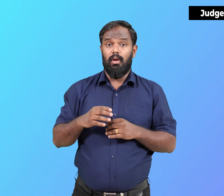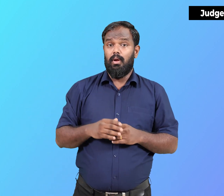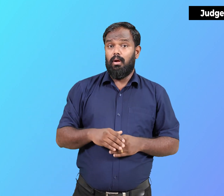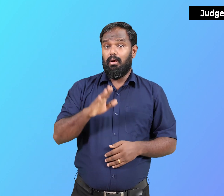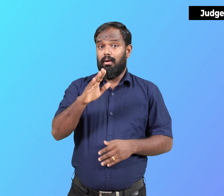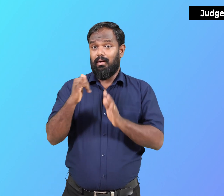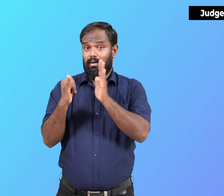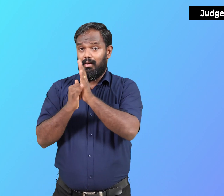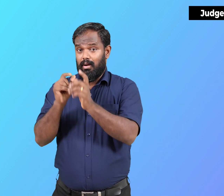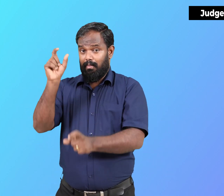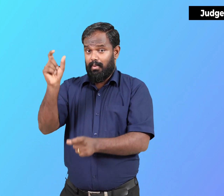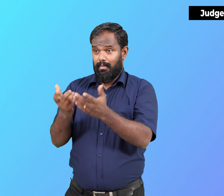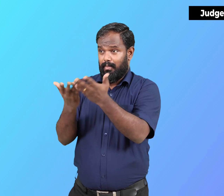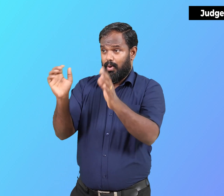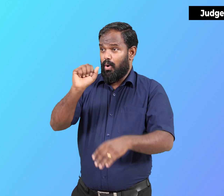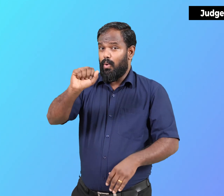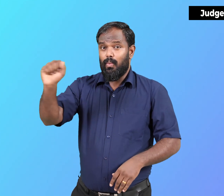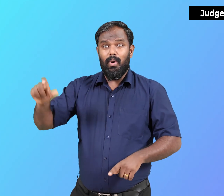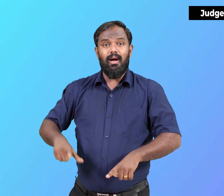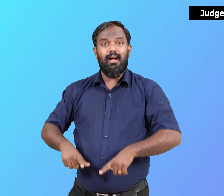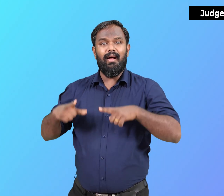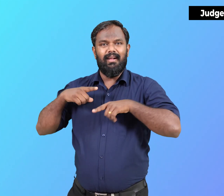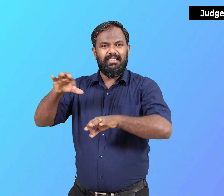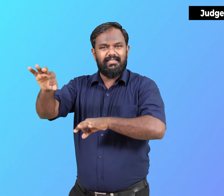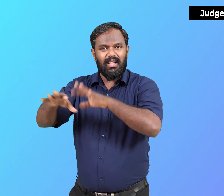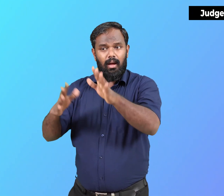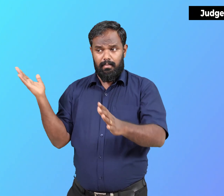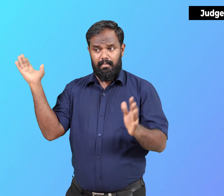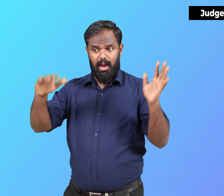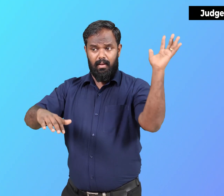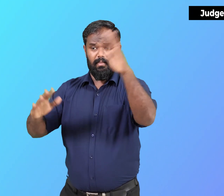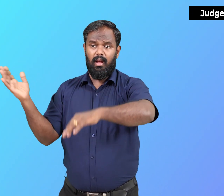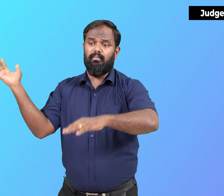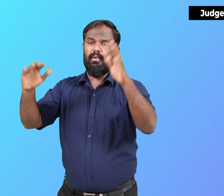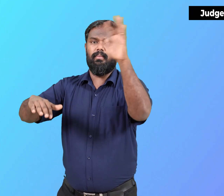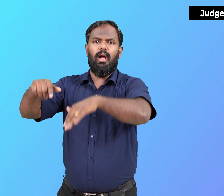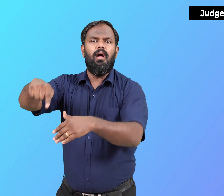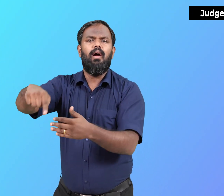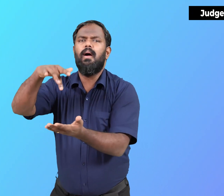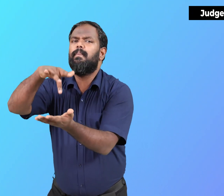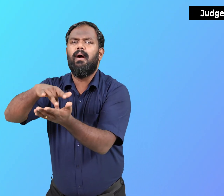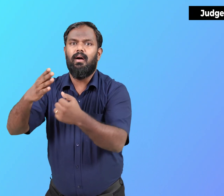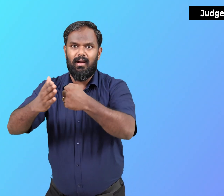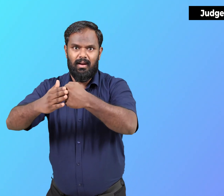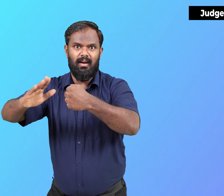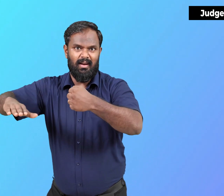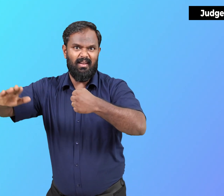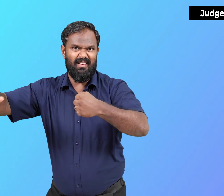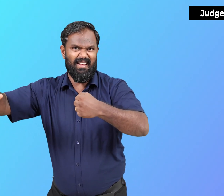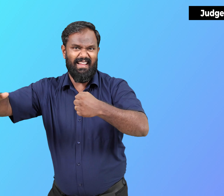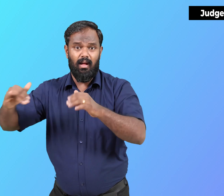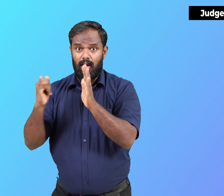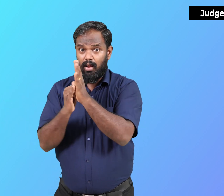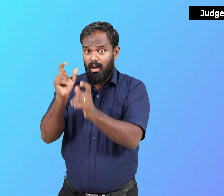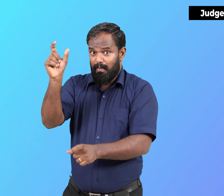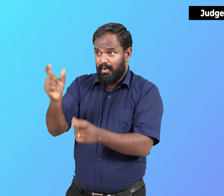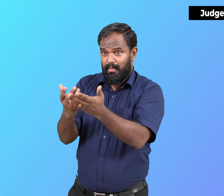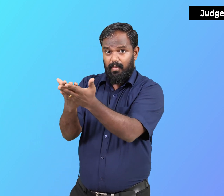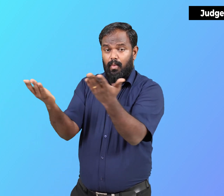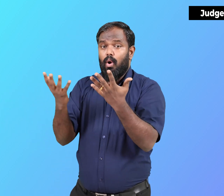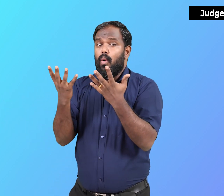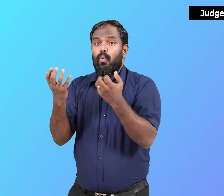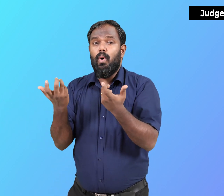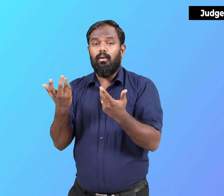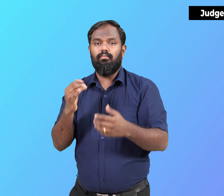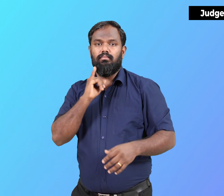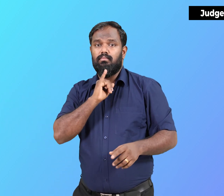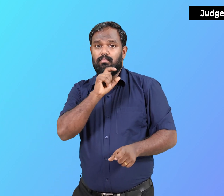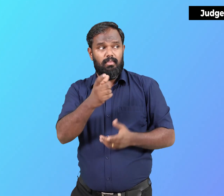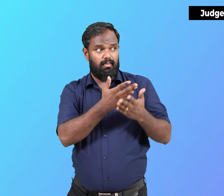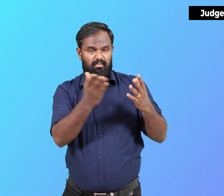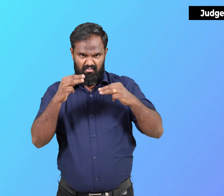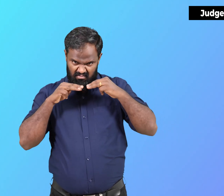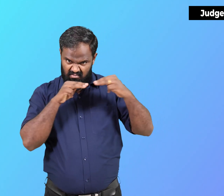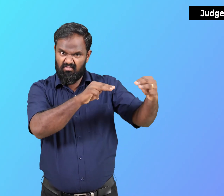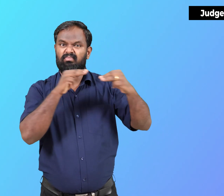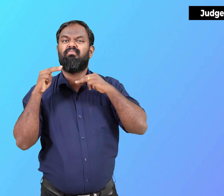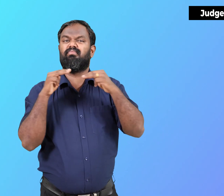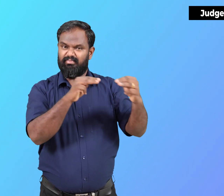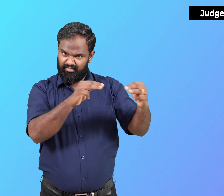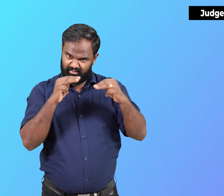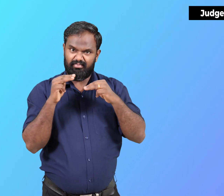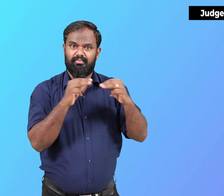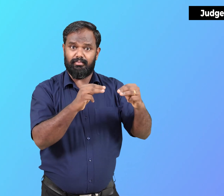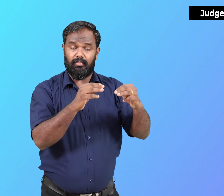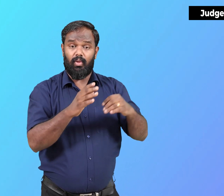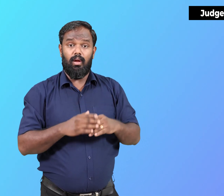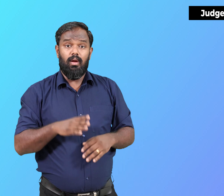The people from the tribe of Benjamin left their cities and went to the city of Gibeah. They went to Gibeah to fight against the other tribes of Israel.